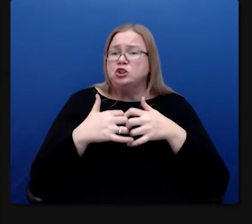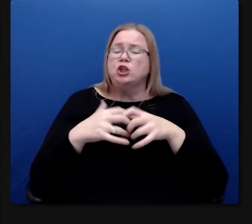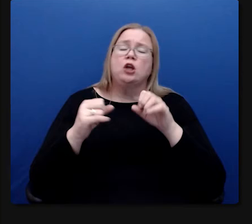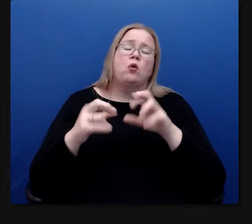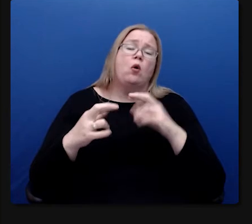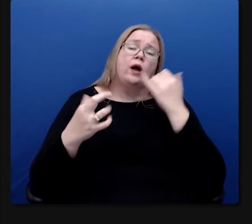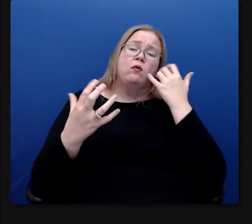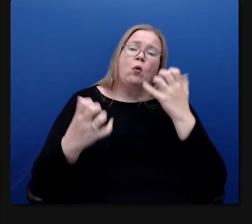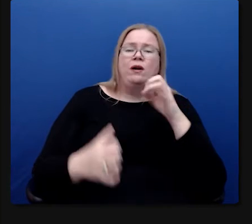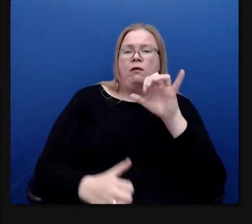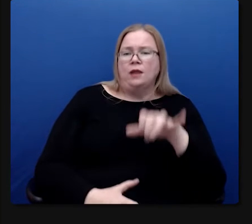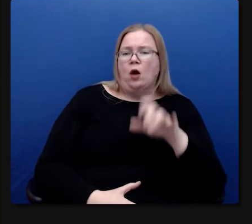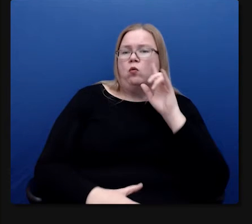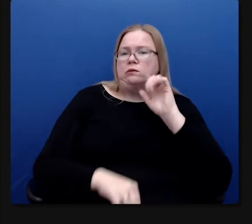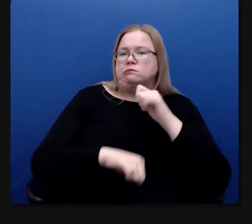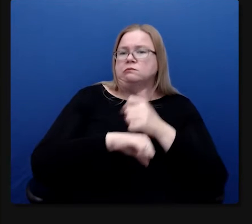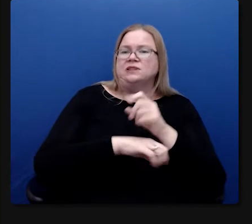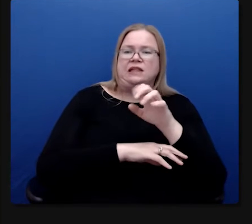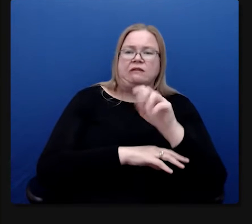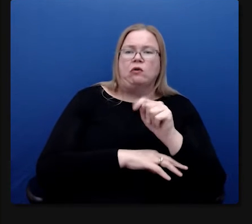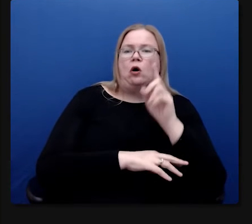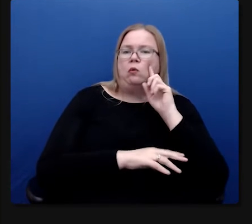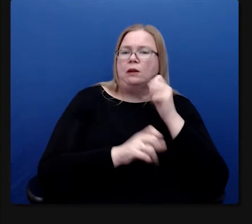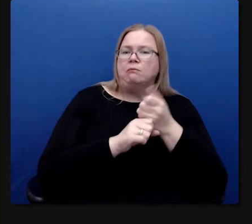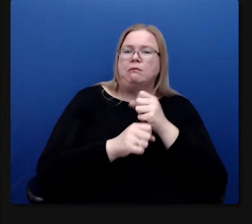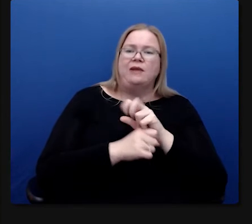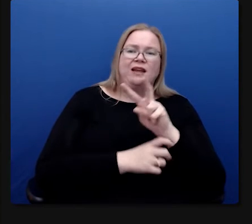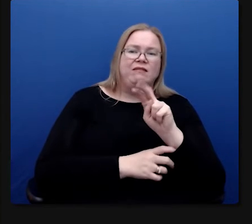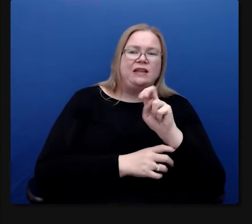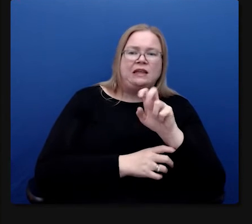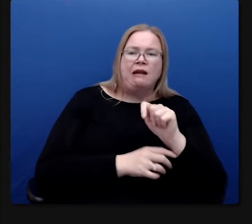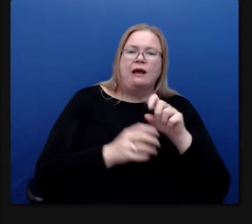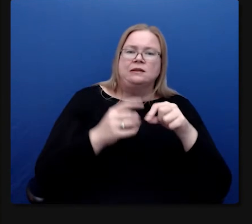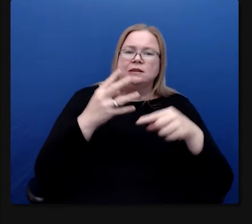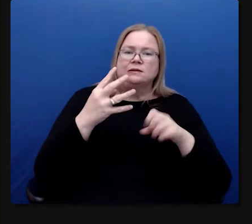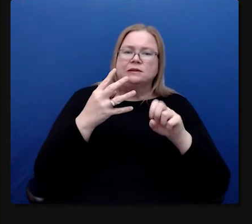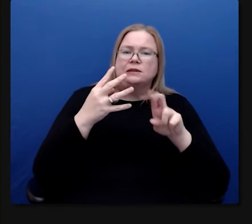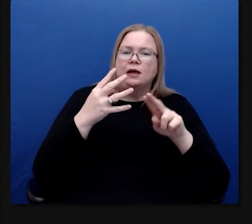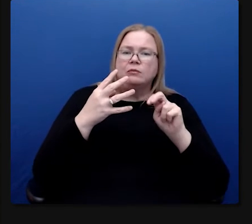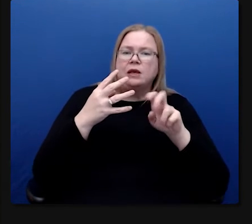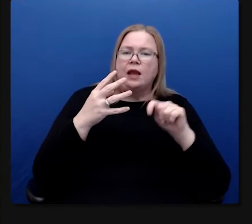Or, if you want to, this one's going to create by default, it creates a whole new vNet and subnet to put the virtual machine into.